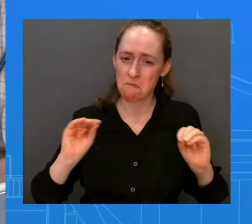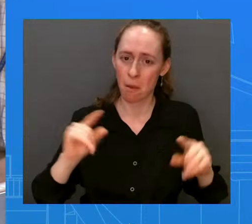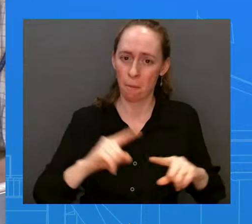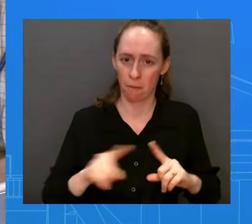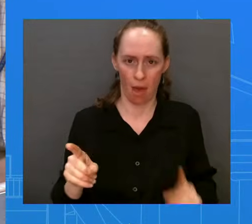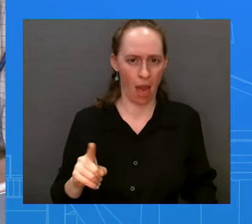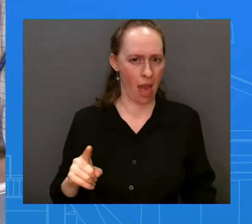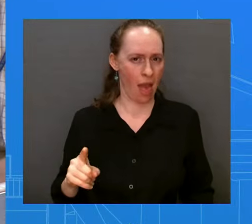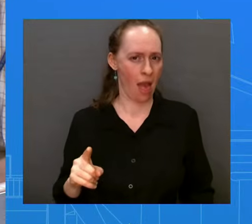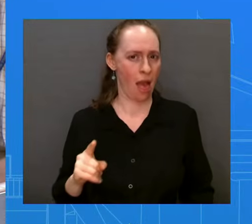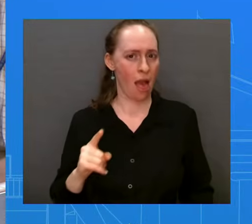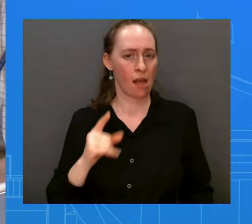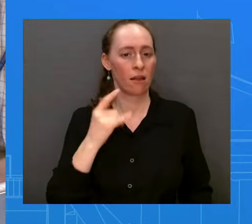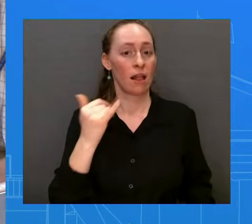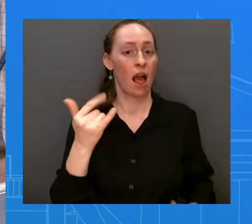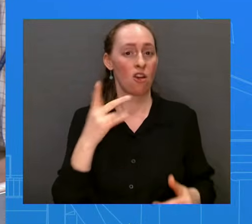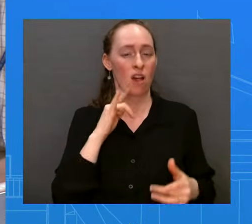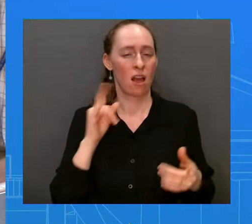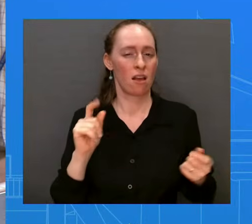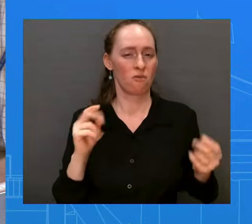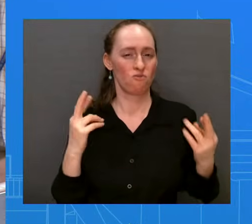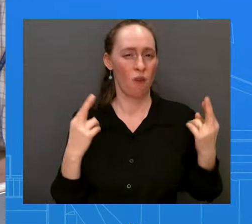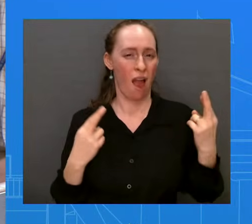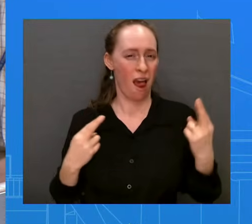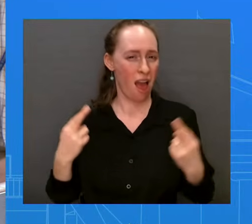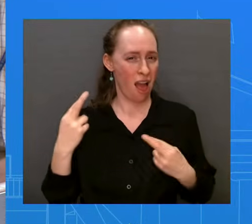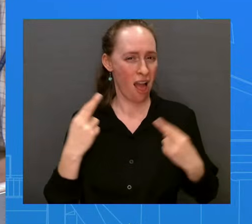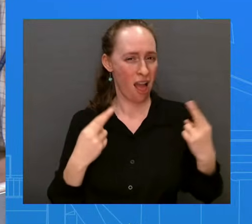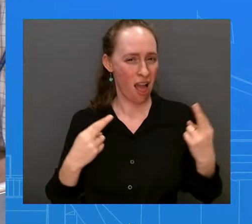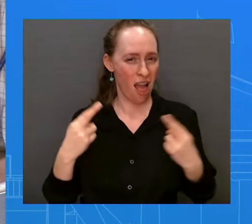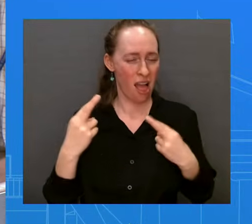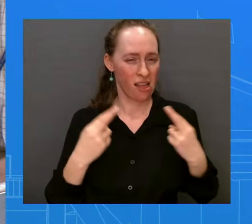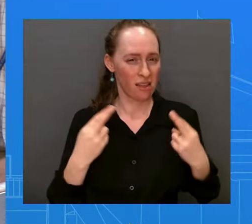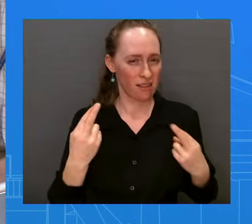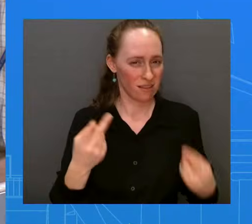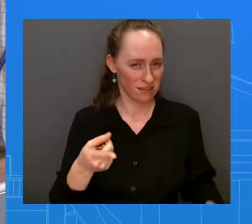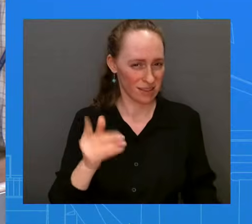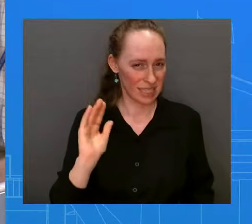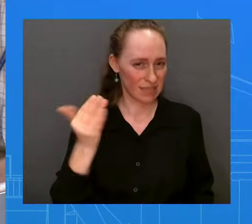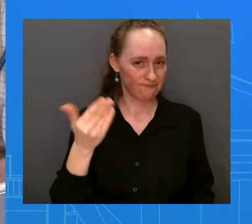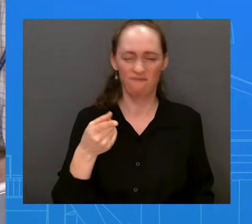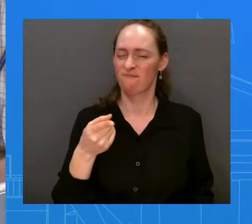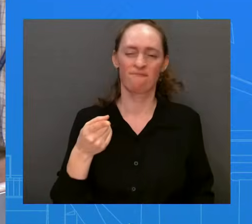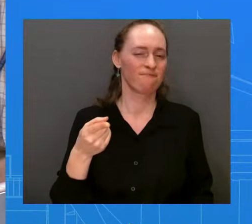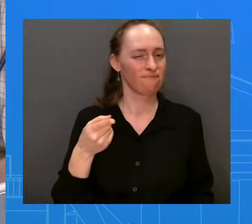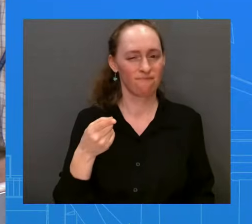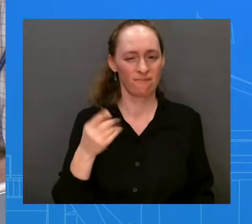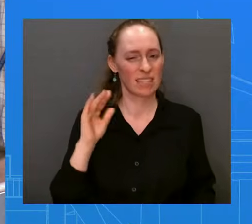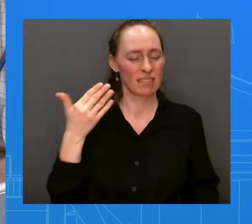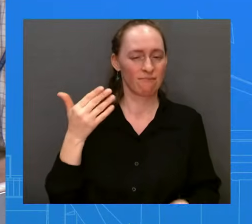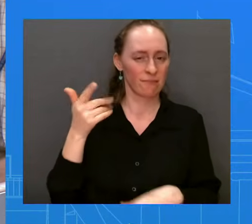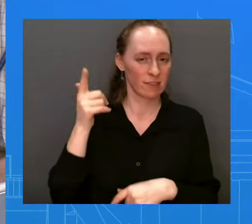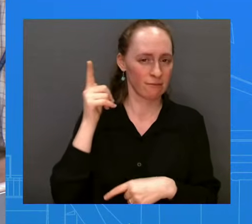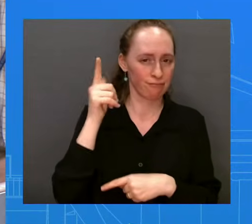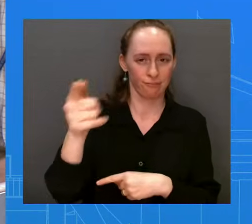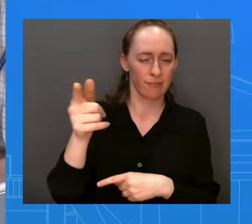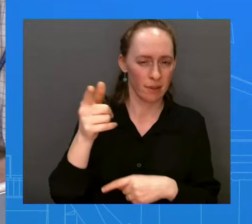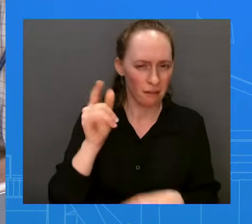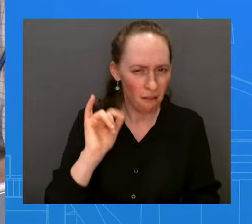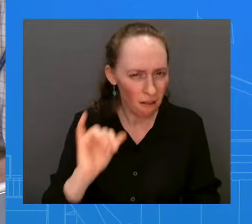imminent threat militarily or physically might have changed. So can you explain to us what changed?